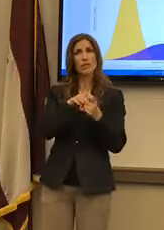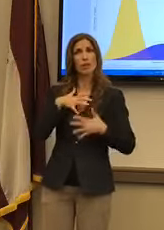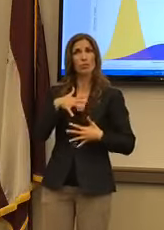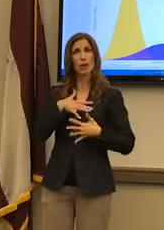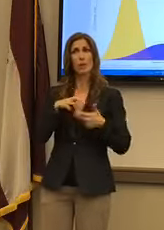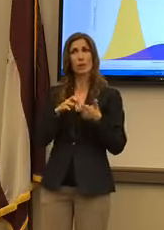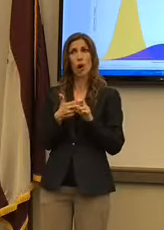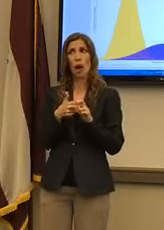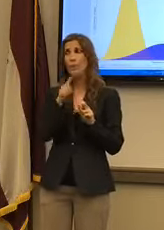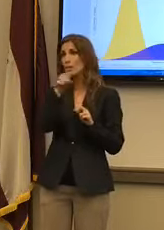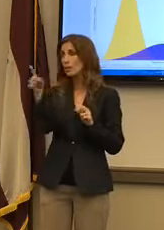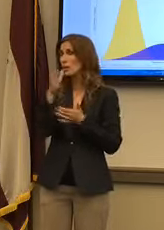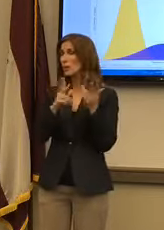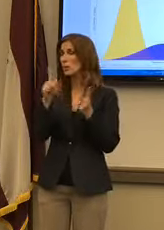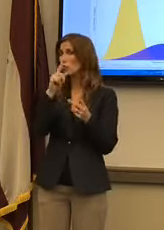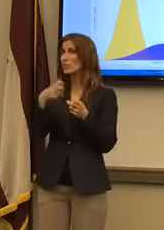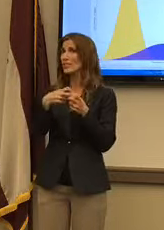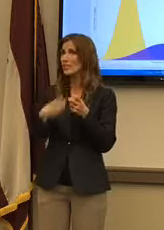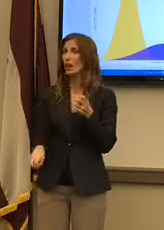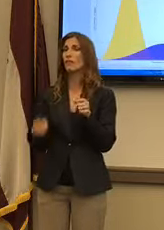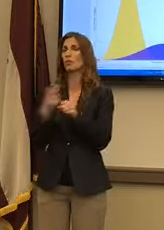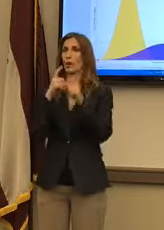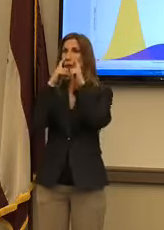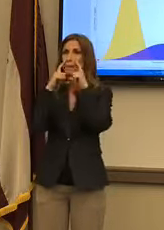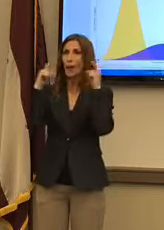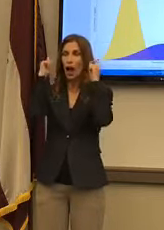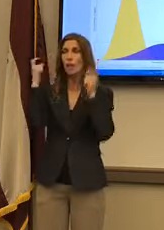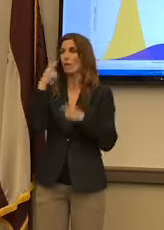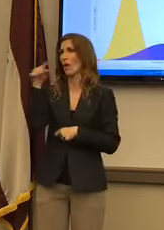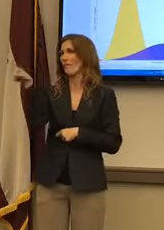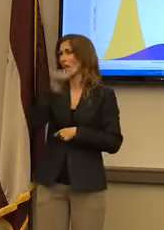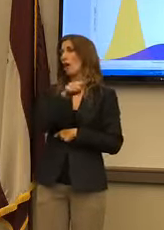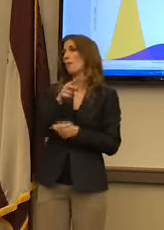really find it difficult to wear masks they find it almost impossible to